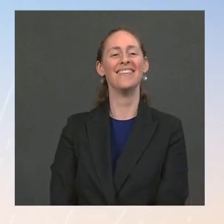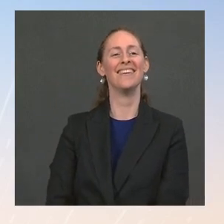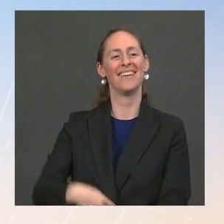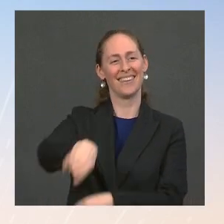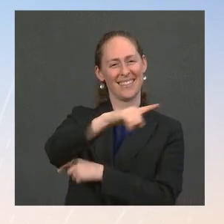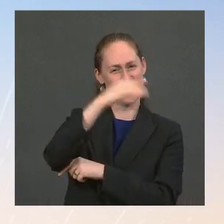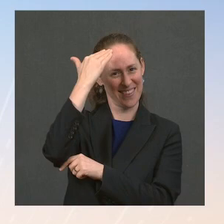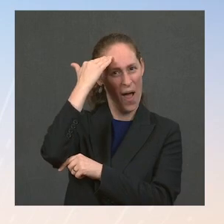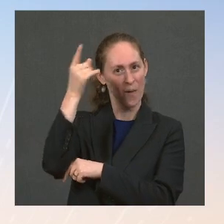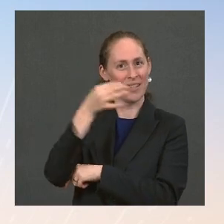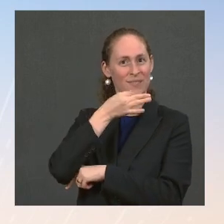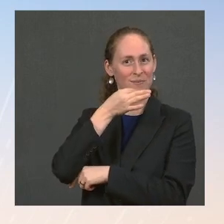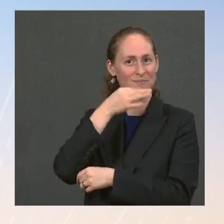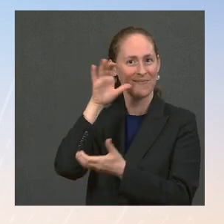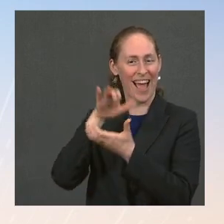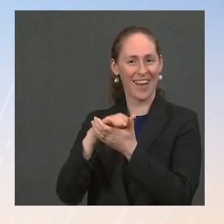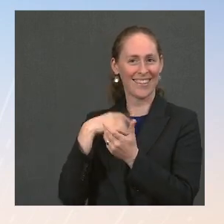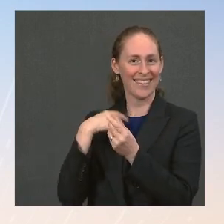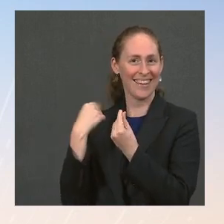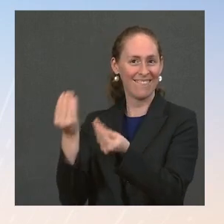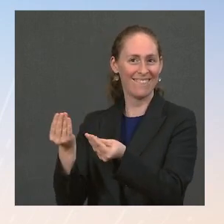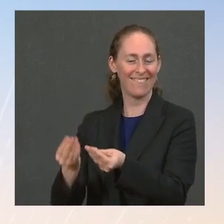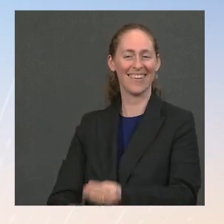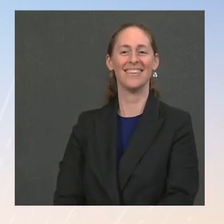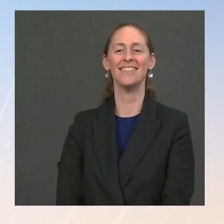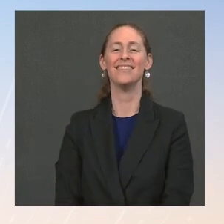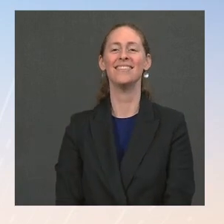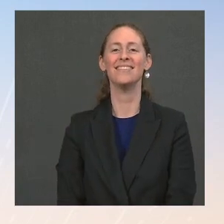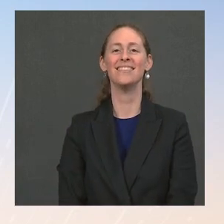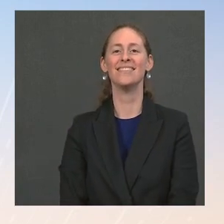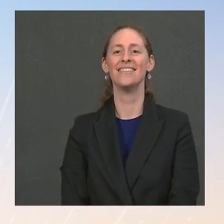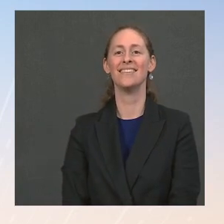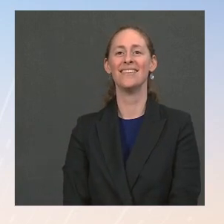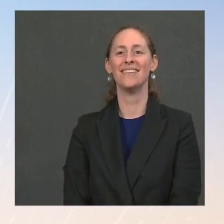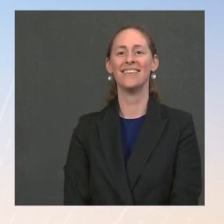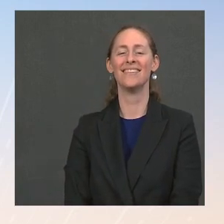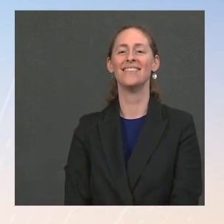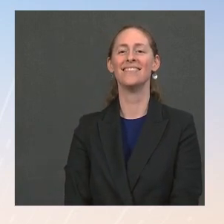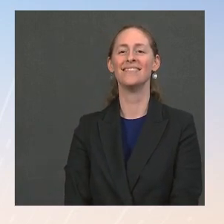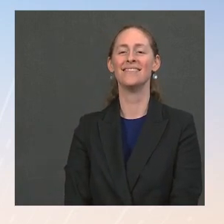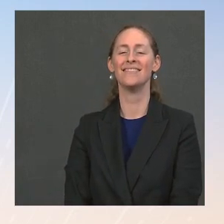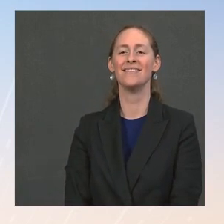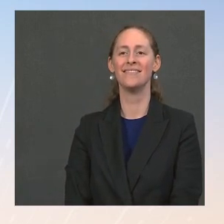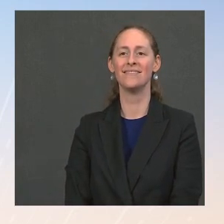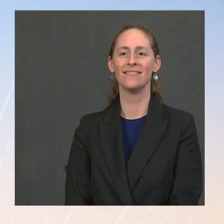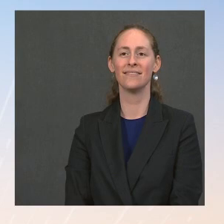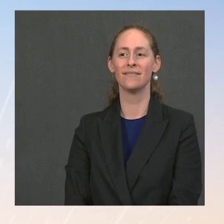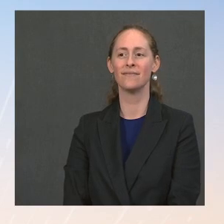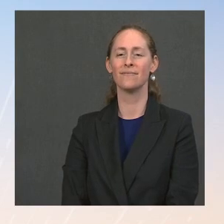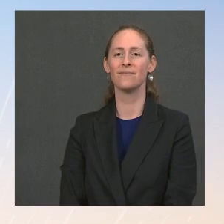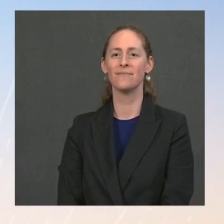Ms. Psaki: You can put it on yourself. The Press: Put it on. Ms. Psaki: And also, a pin. The Press: It's got a Halloween theme, too. Ms. Psaki: Also a pin --